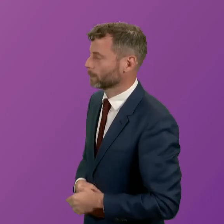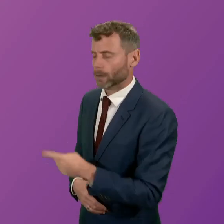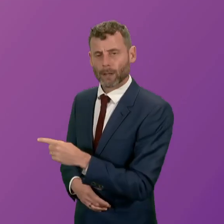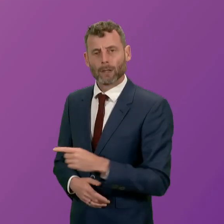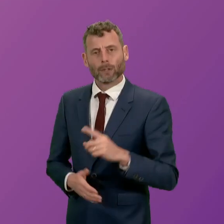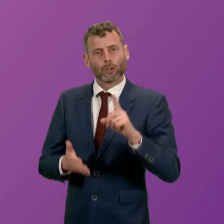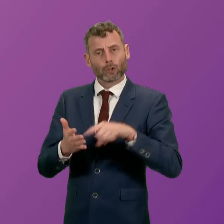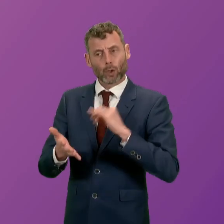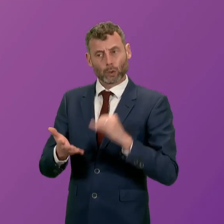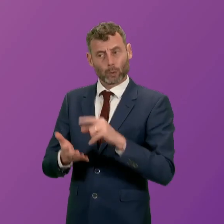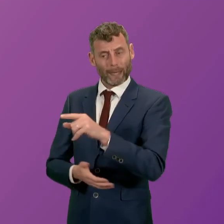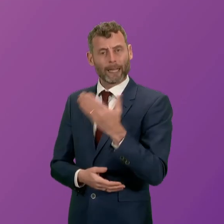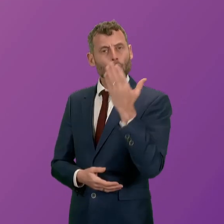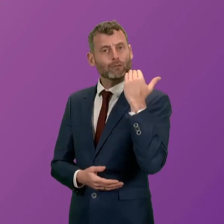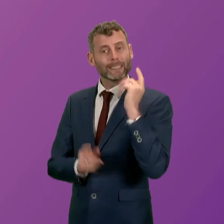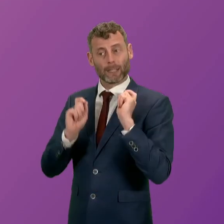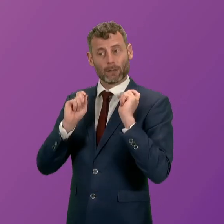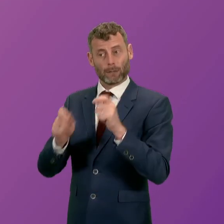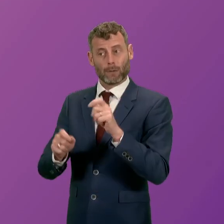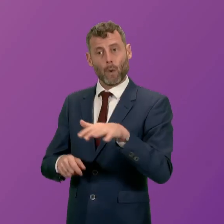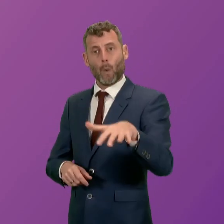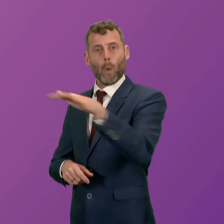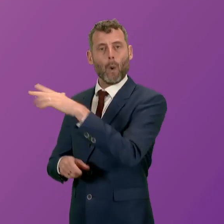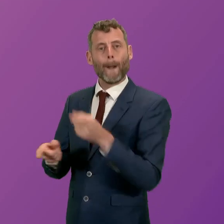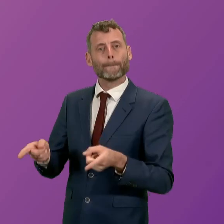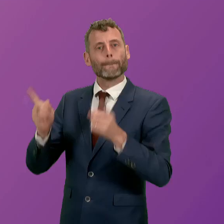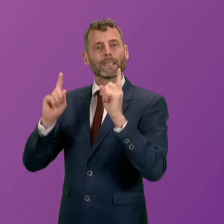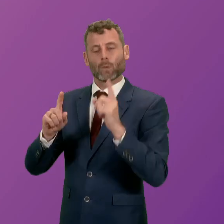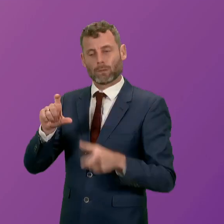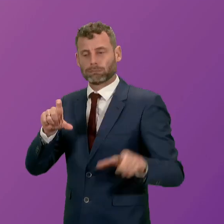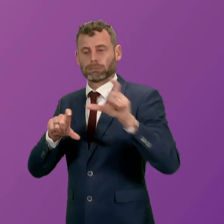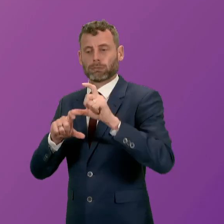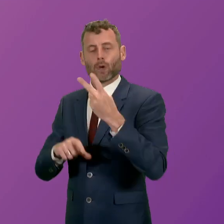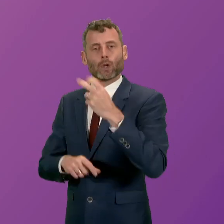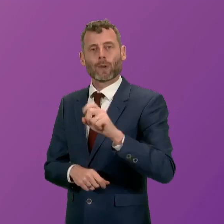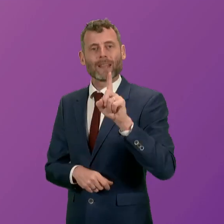John Swinney recently awarded all his highly paid ministers a £20,000 increase in their